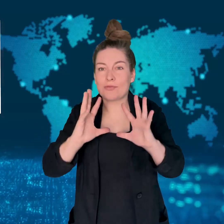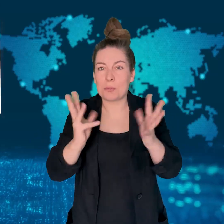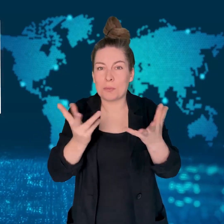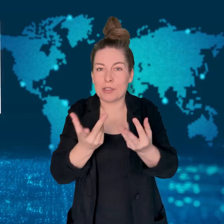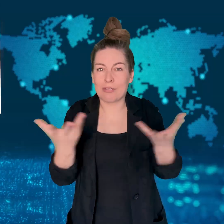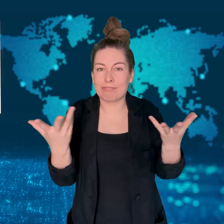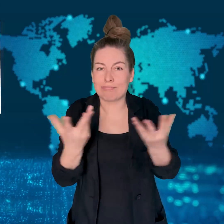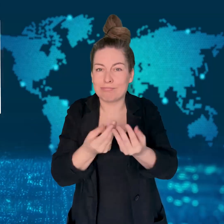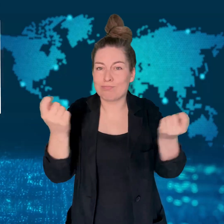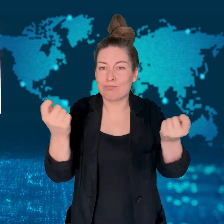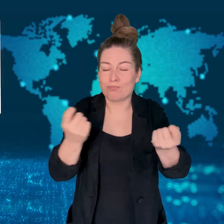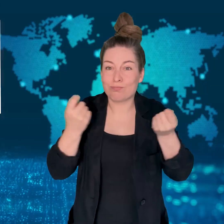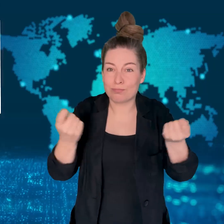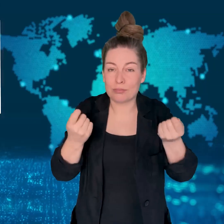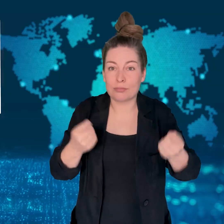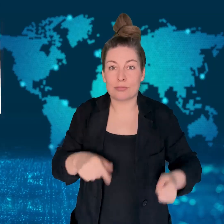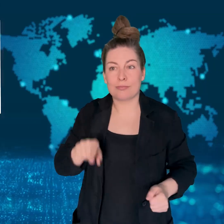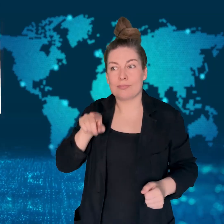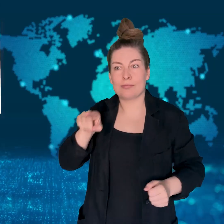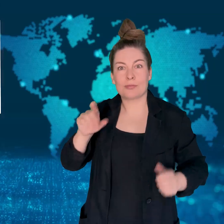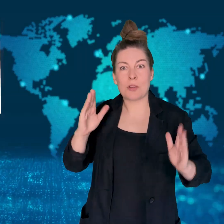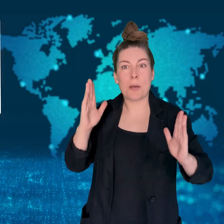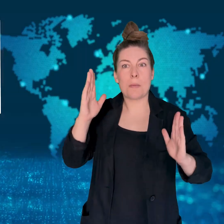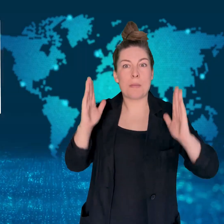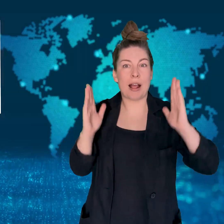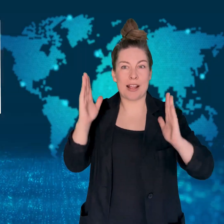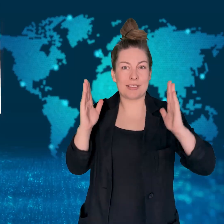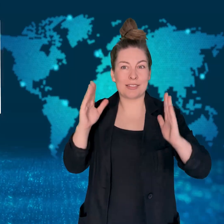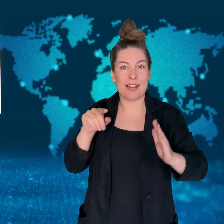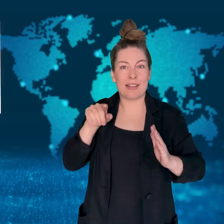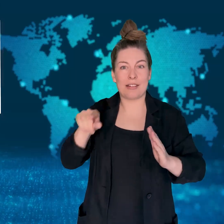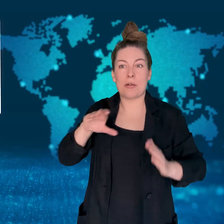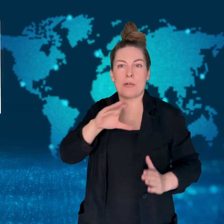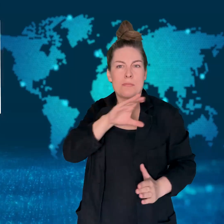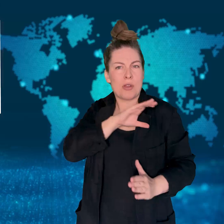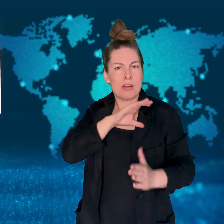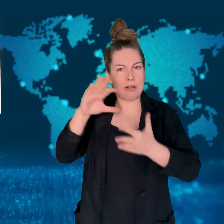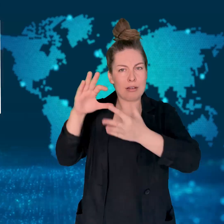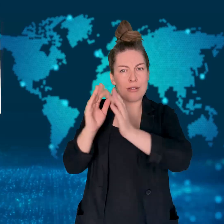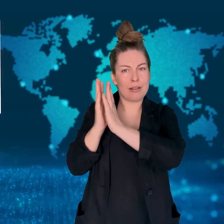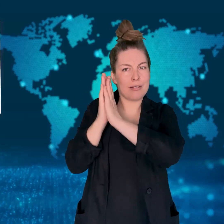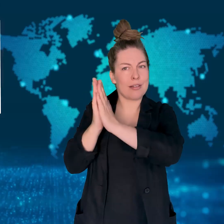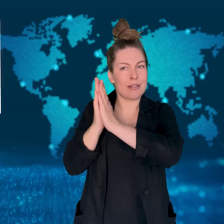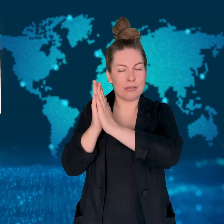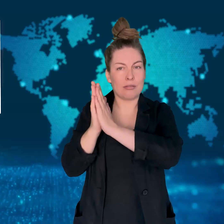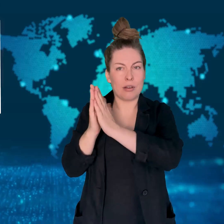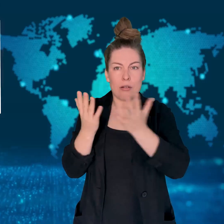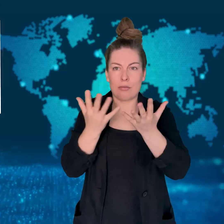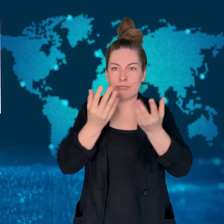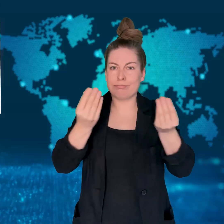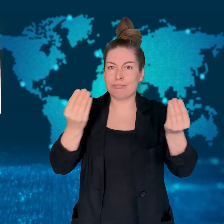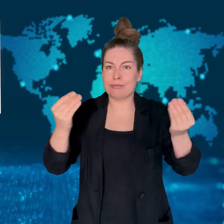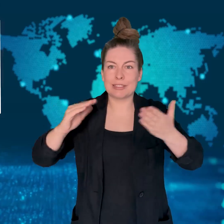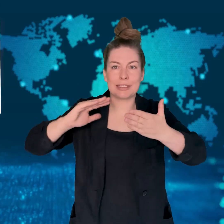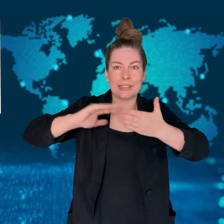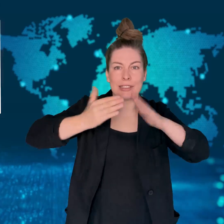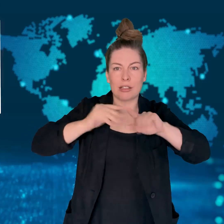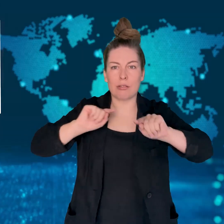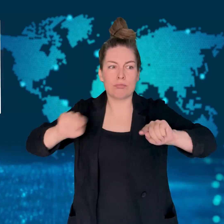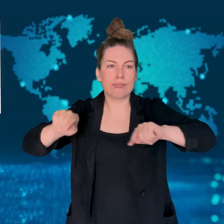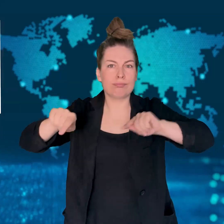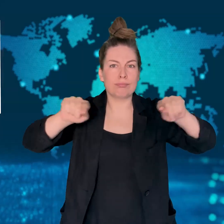During the fasting time, they are expected to reflect spiritually